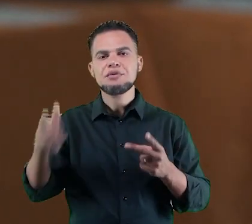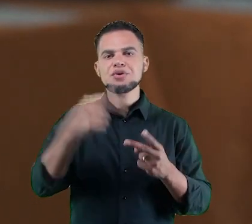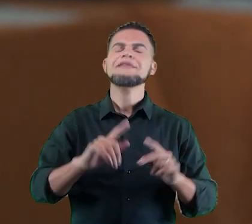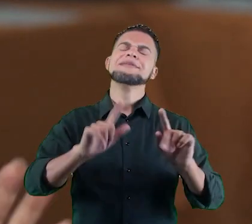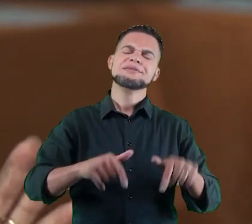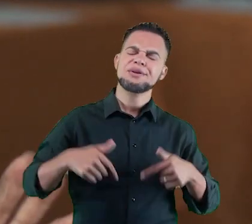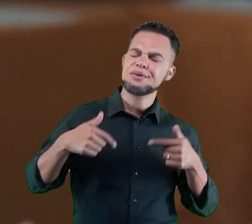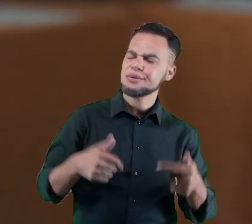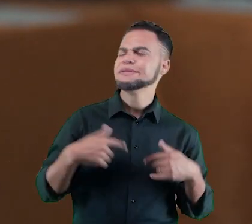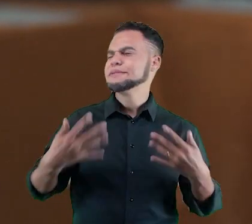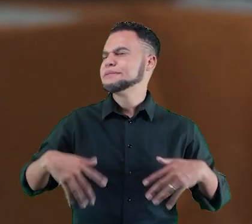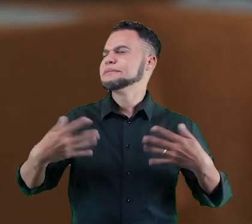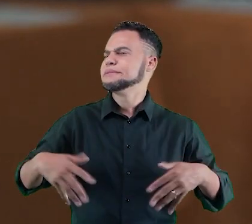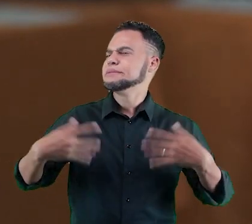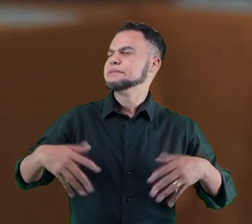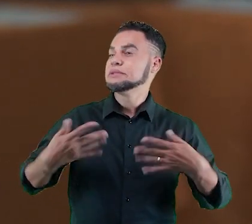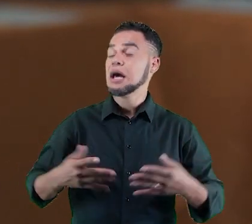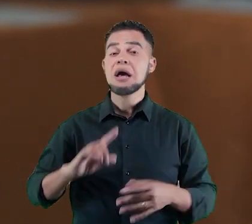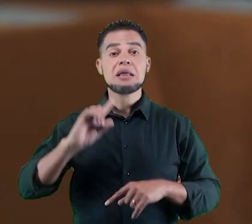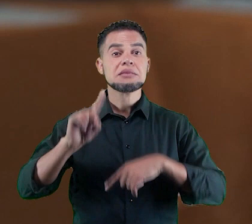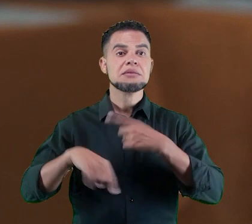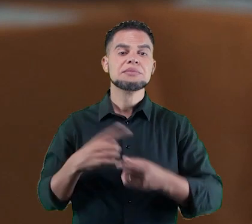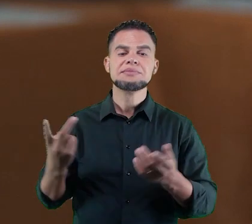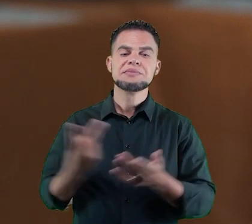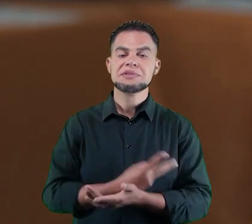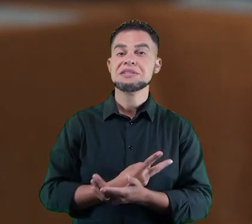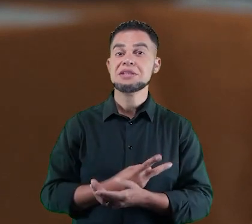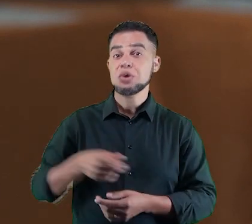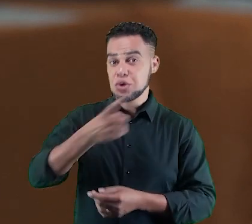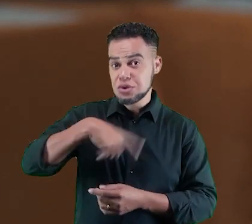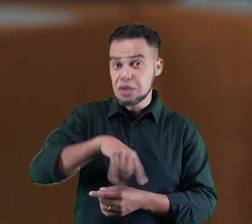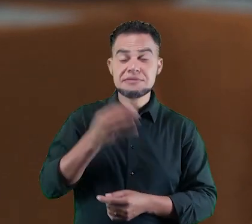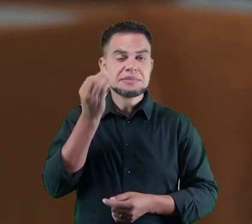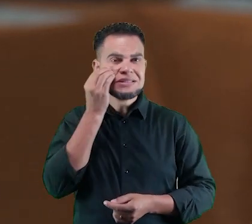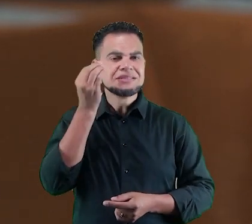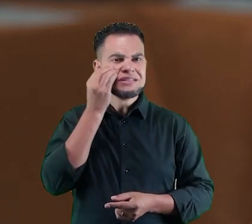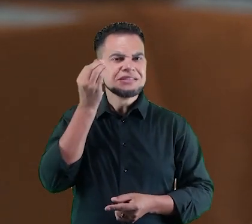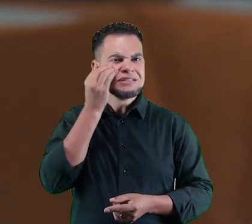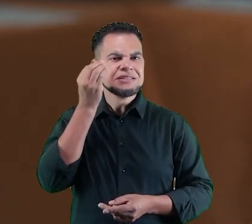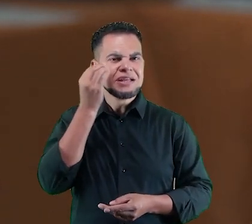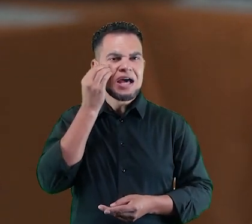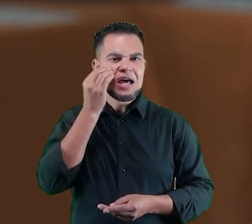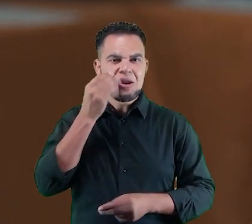And it was a battle like that. After that, we started to look after